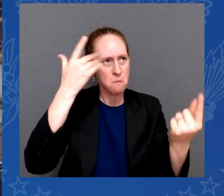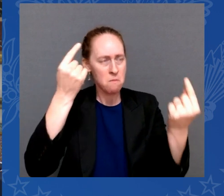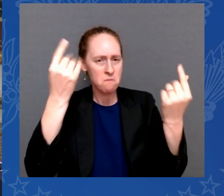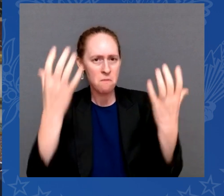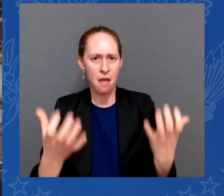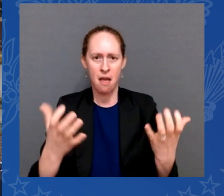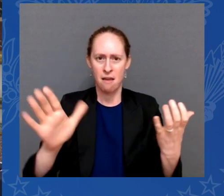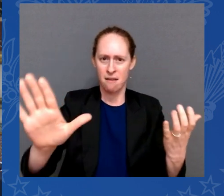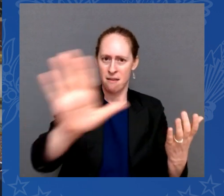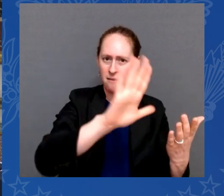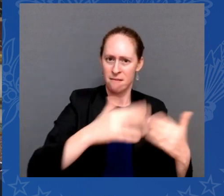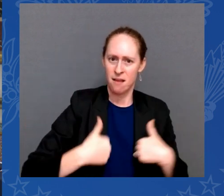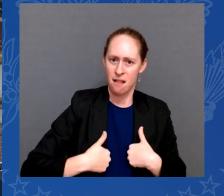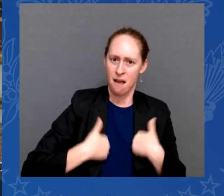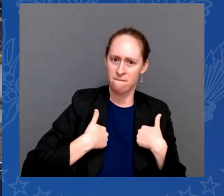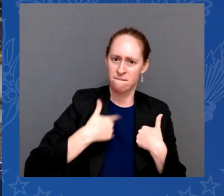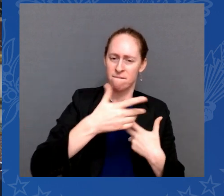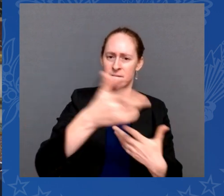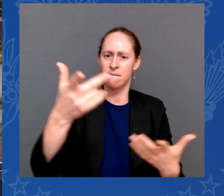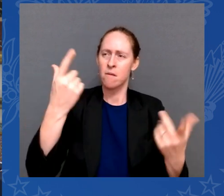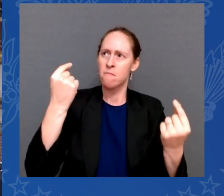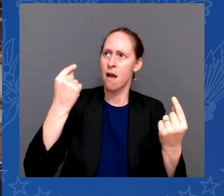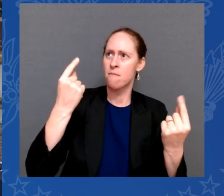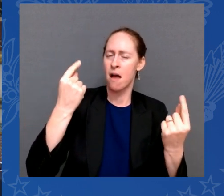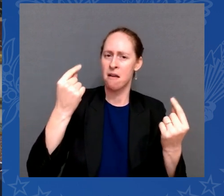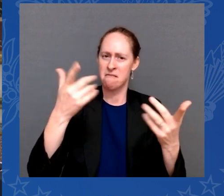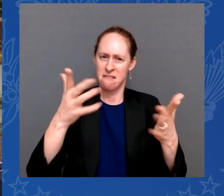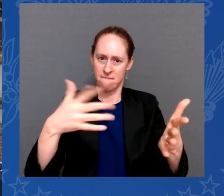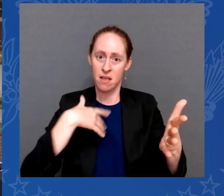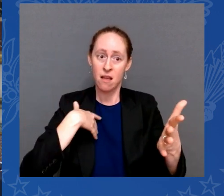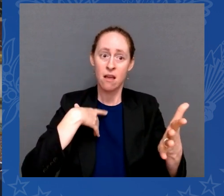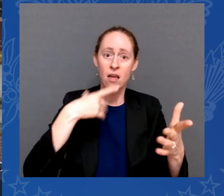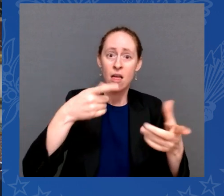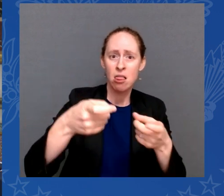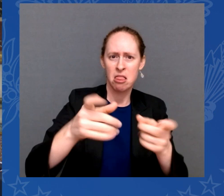We trust the women of America to make those decisions,